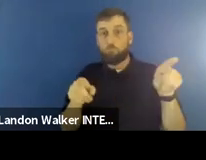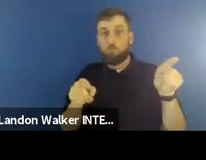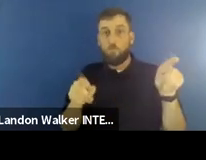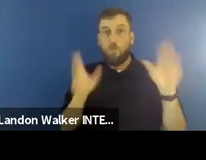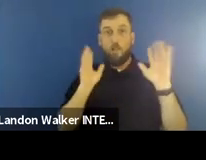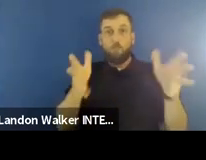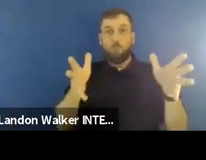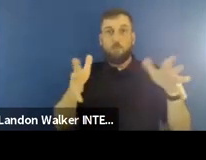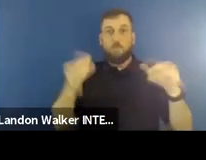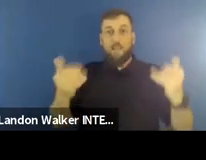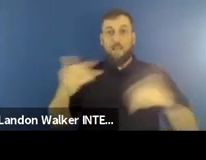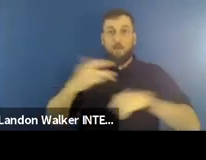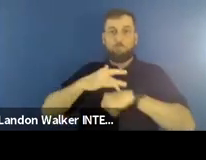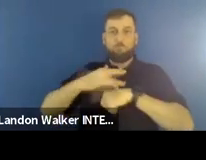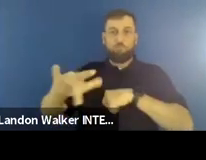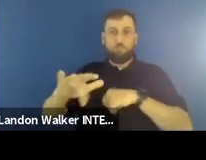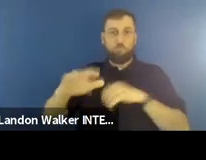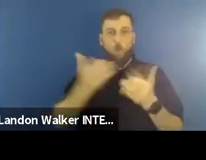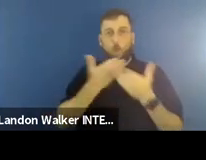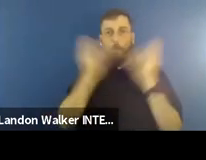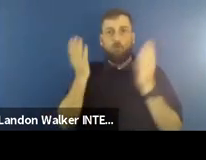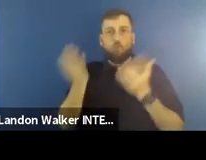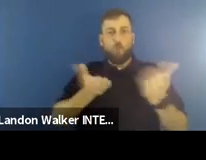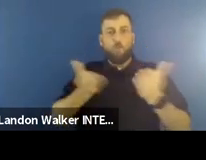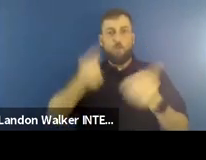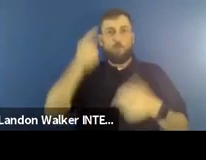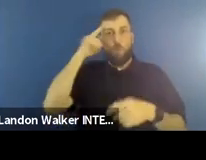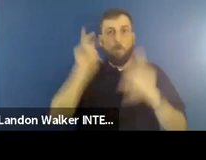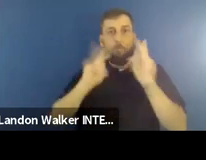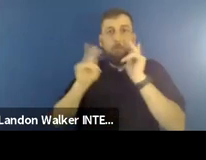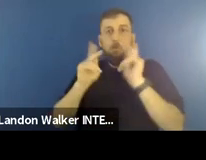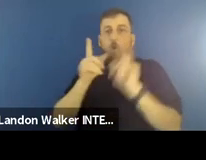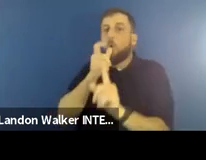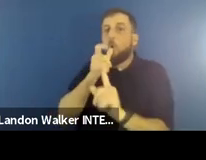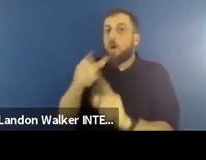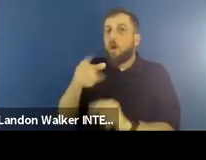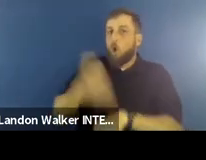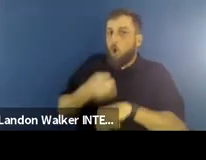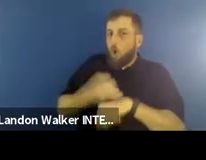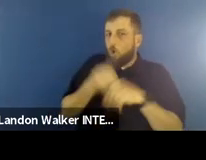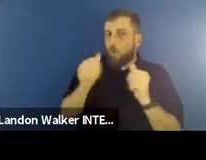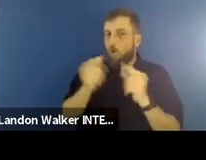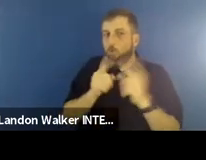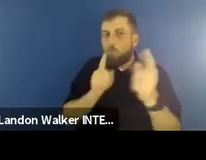services that can be provided for people who had logistics issues trying to get the help that they needed.